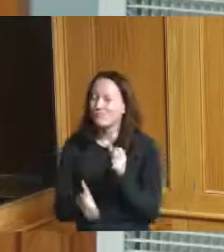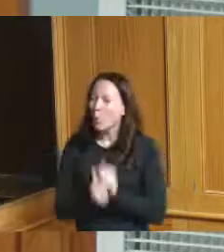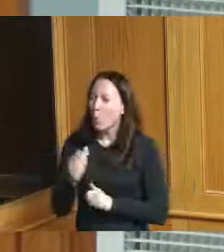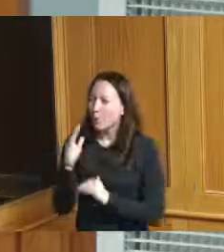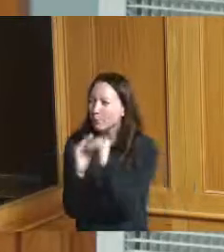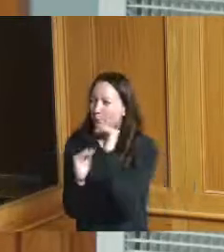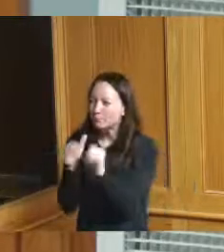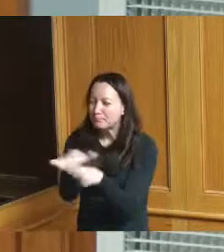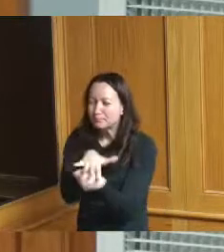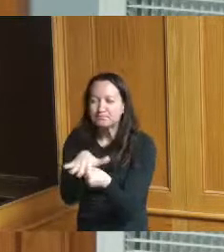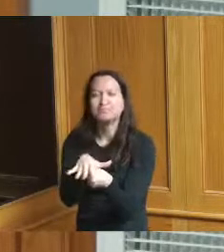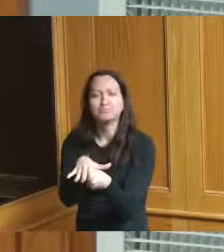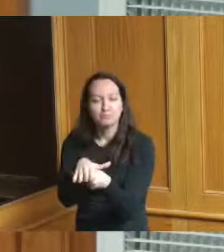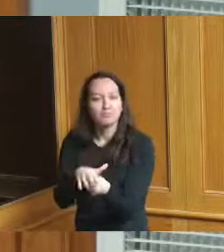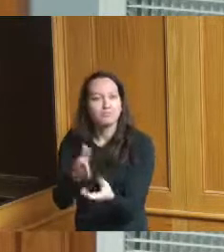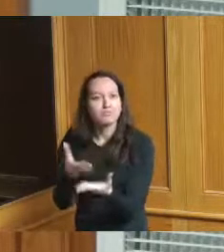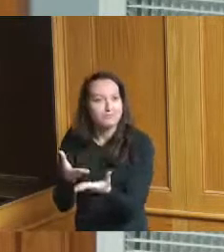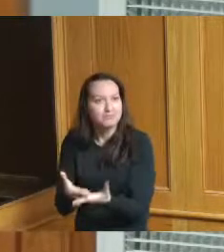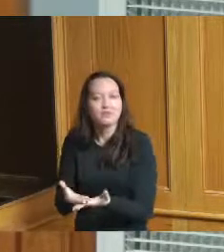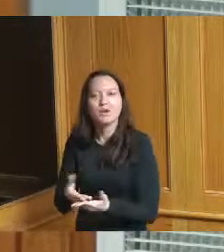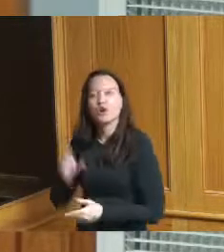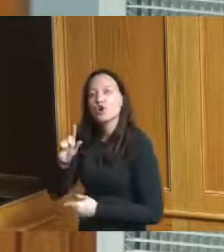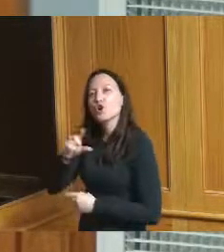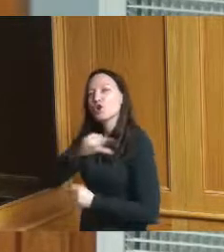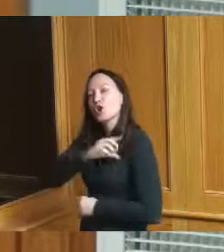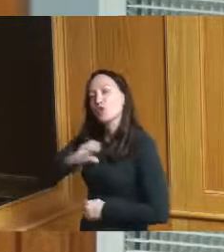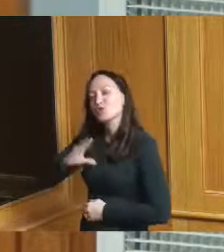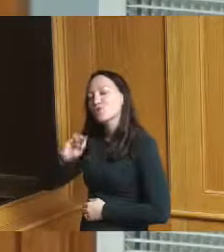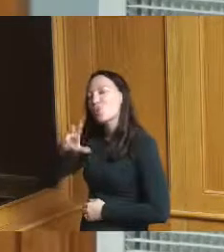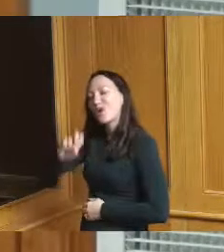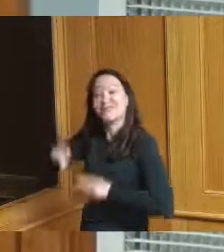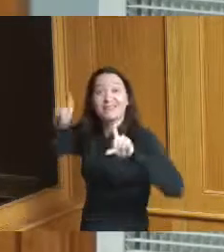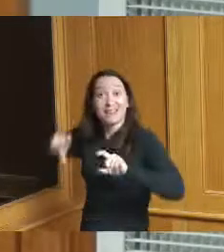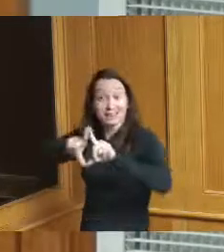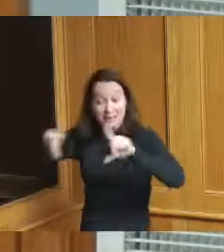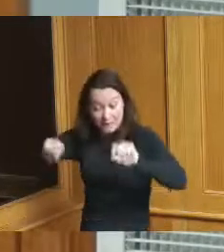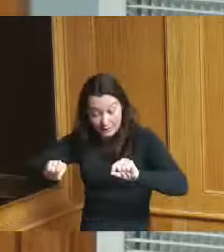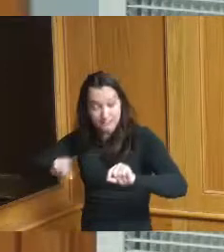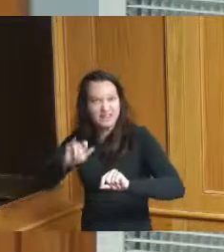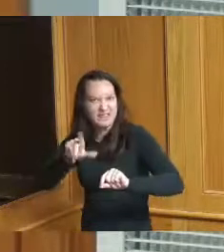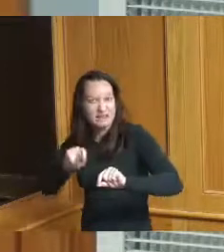providing and talking with Commissioner Moore the at-home test kits but if somebody is interested it